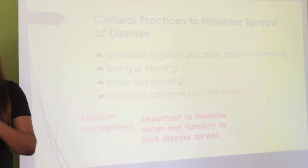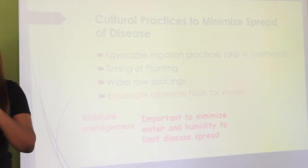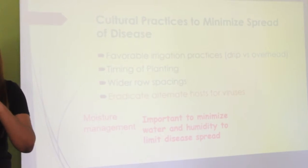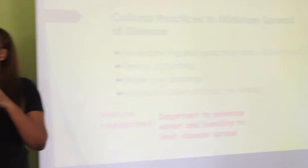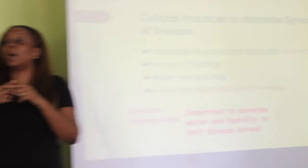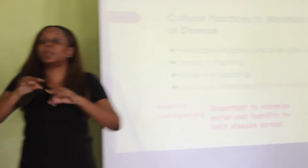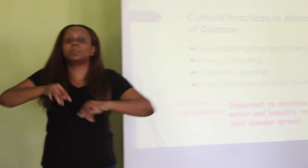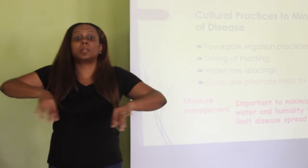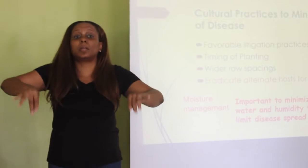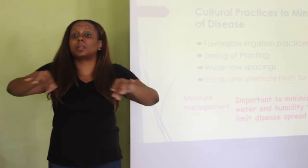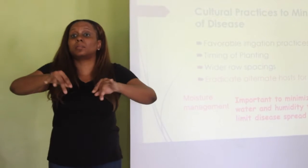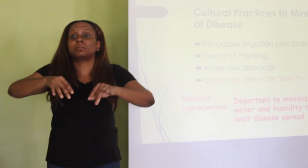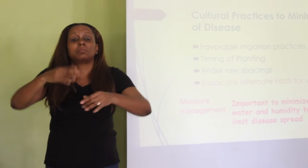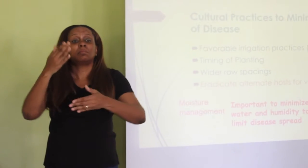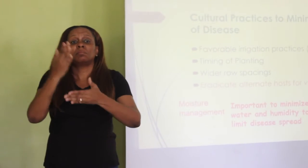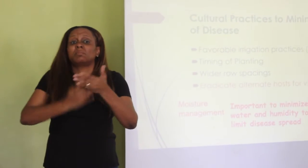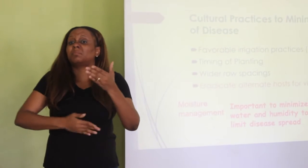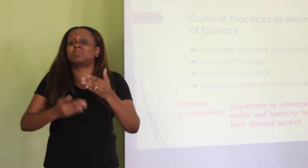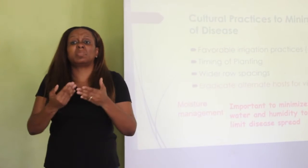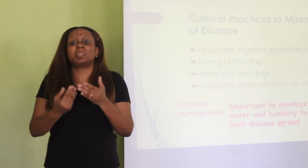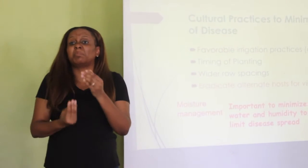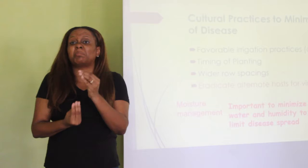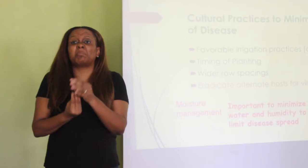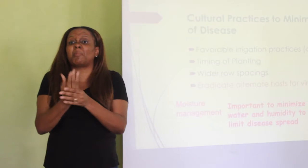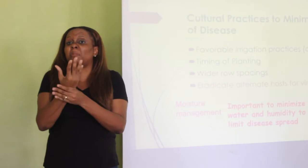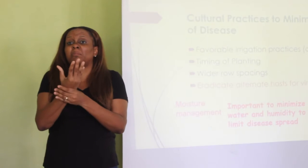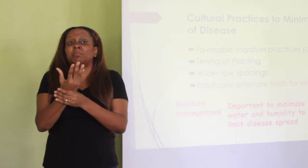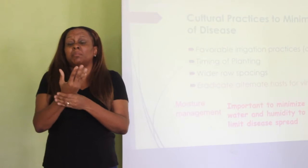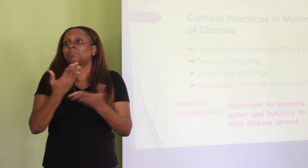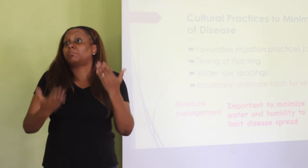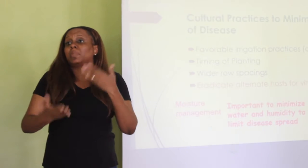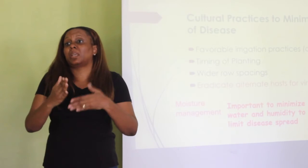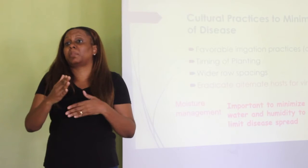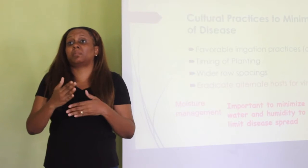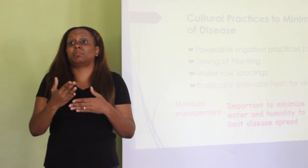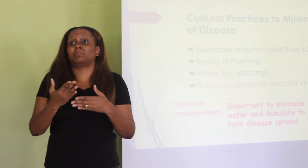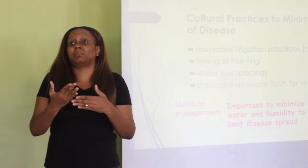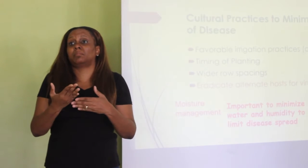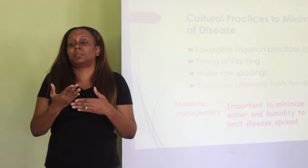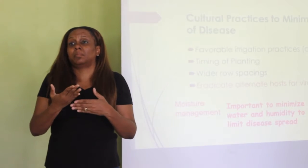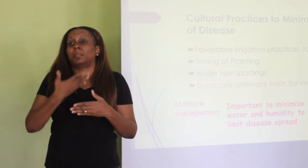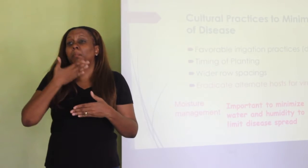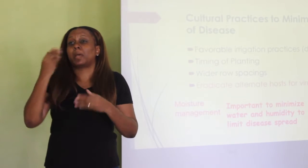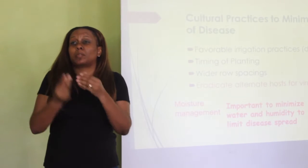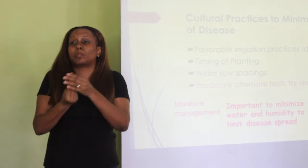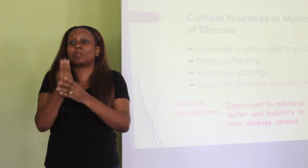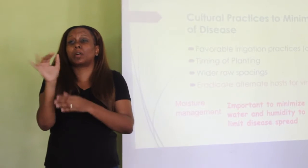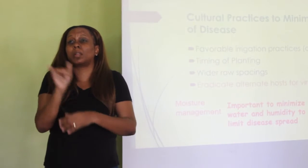of the year some crops that may prefer to grow let's say the cooler months so if you plant them